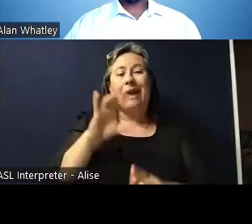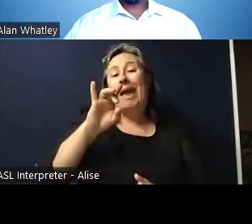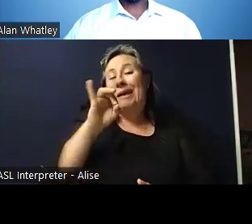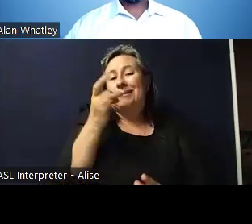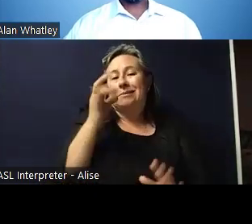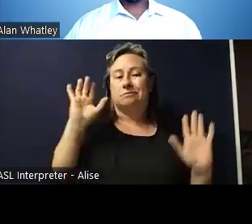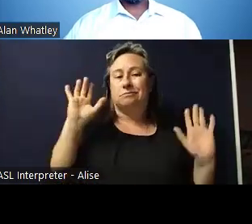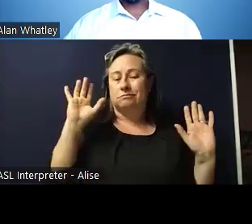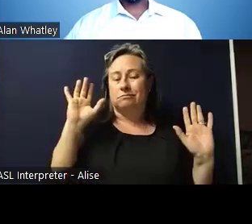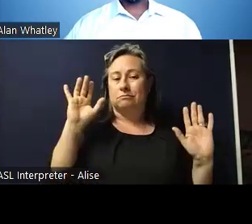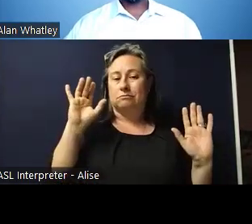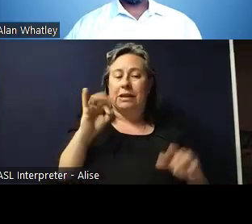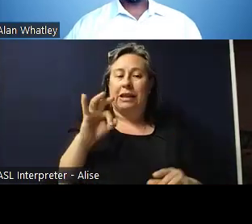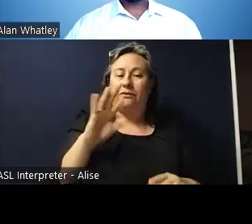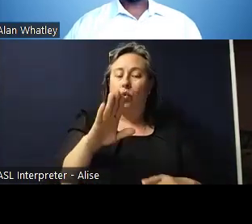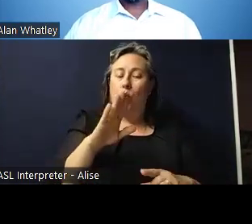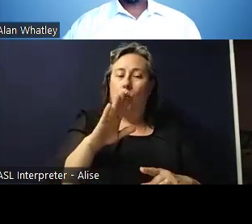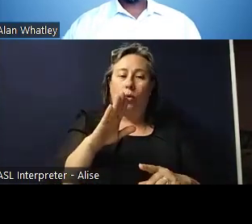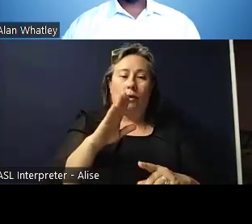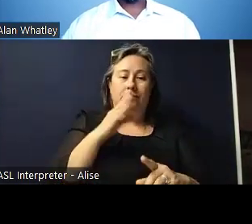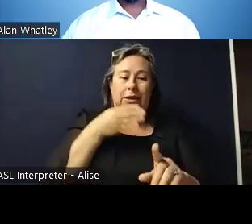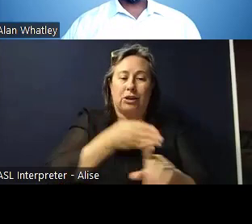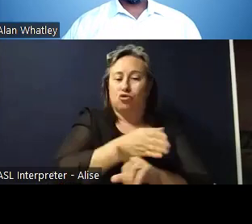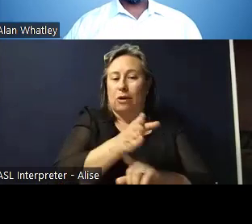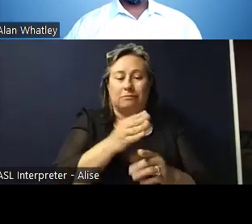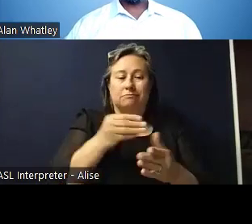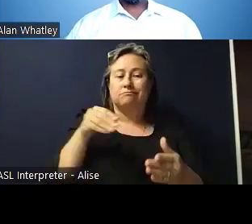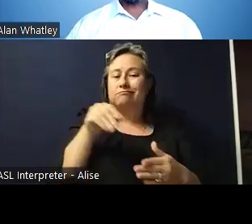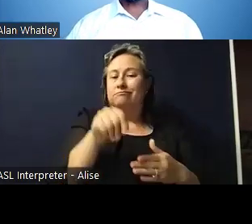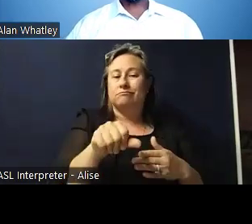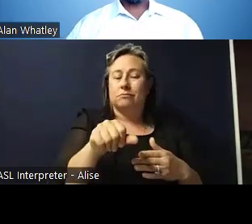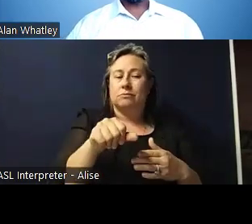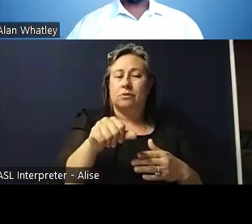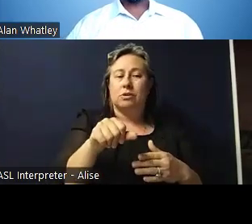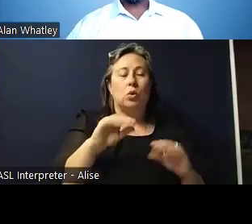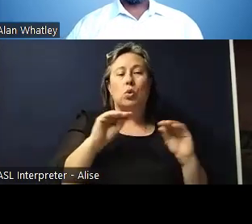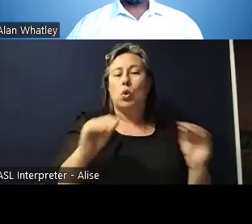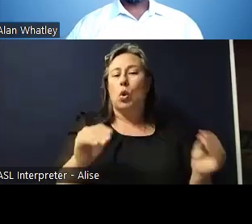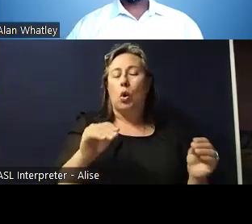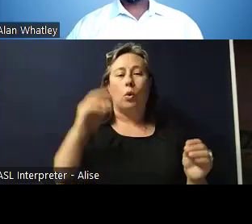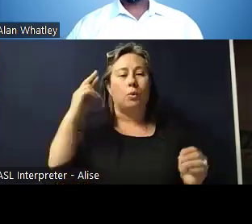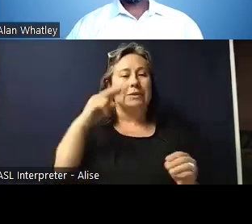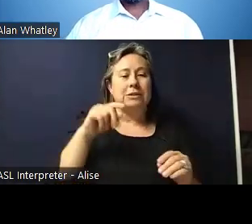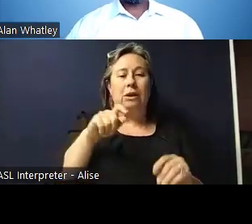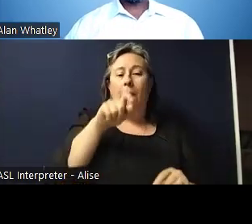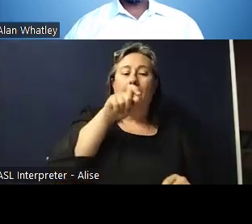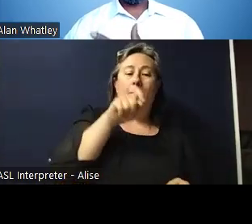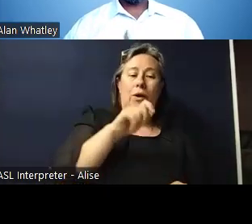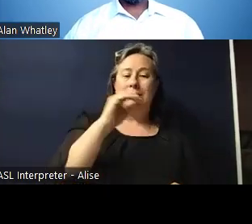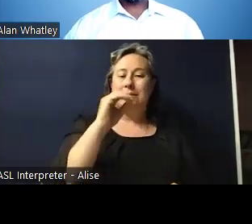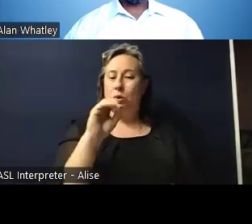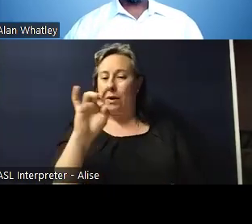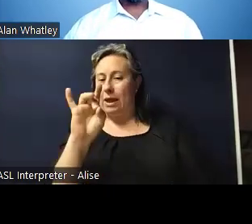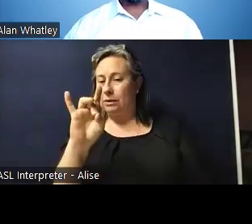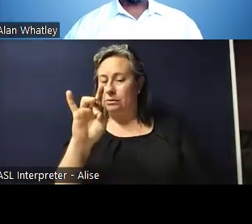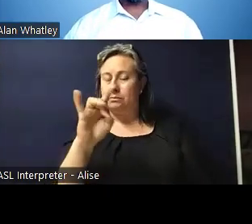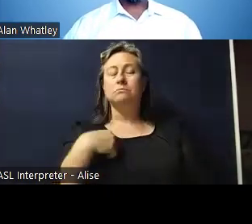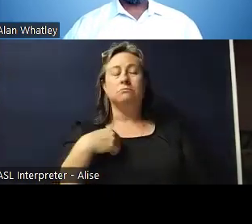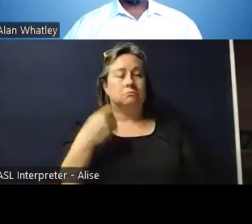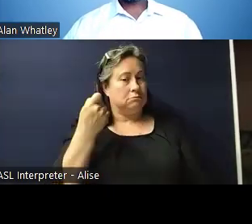if your indirect expense rate was eight. There would be no need to enter 0.08. I understand what you're trying to do when you do that.